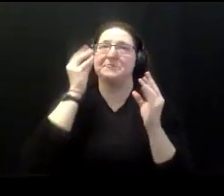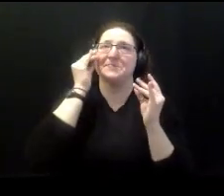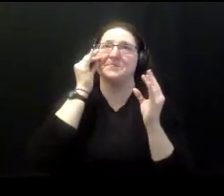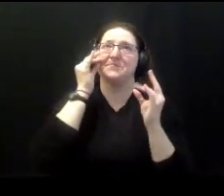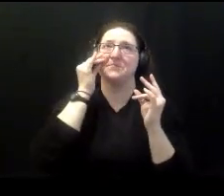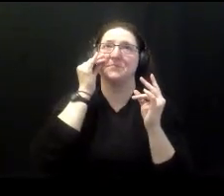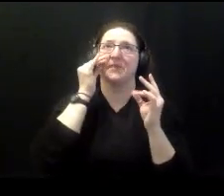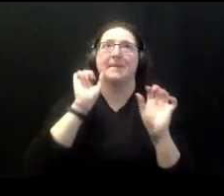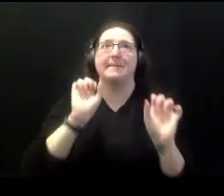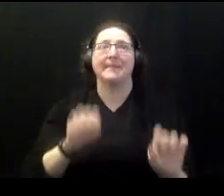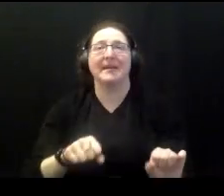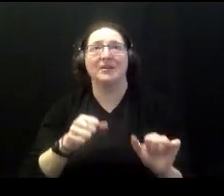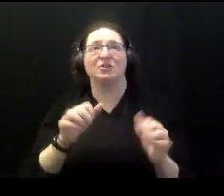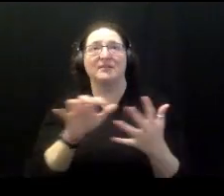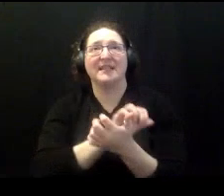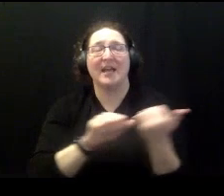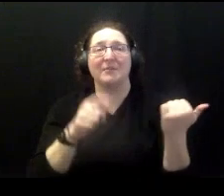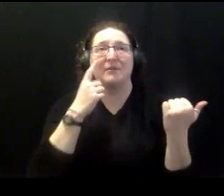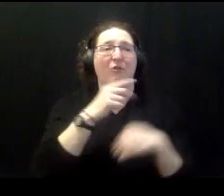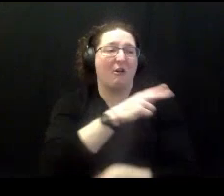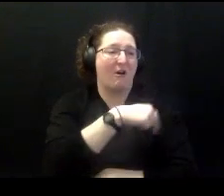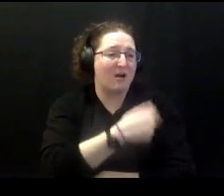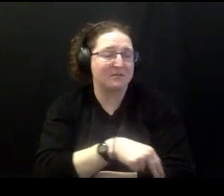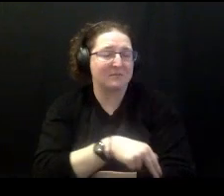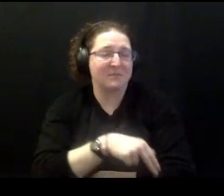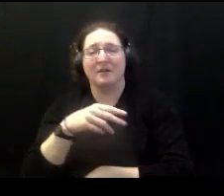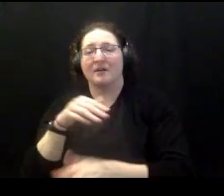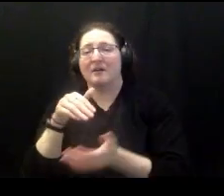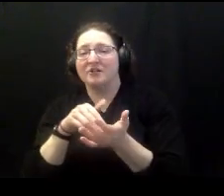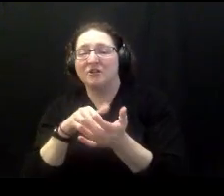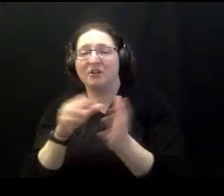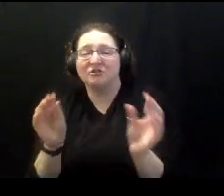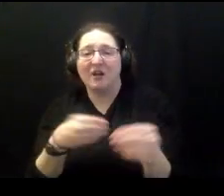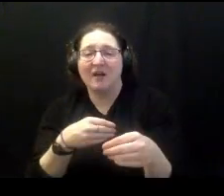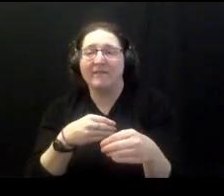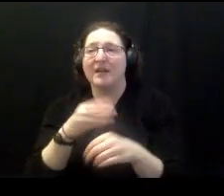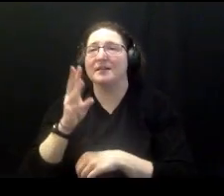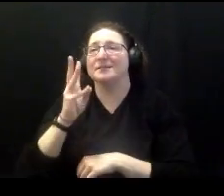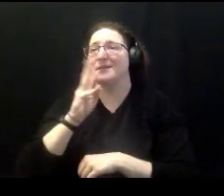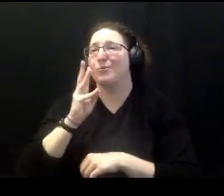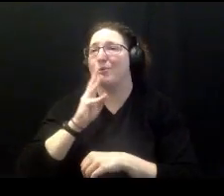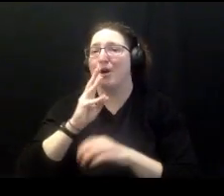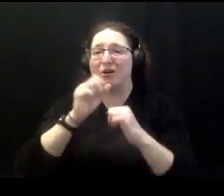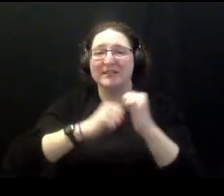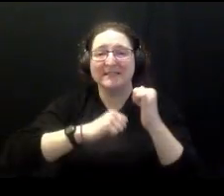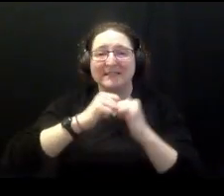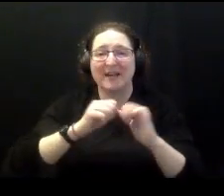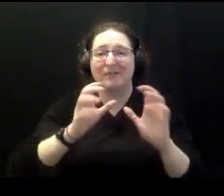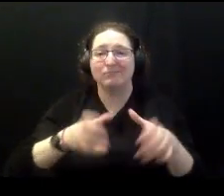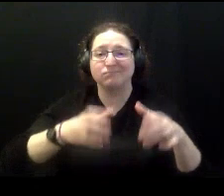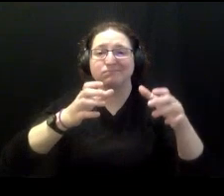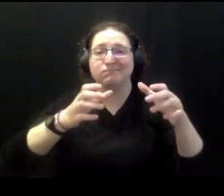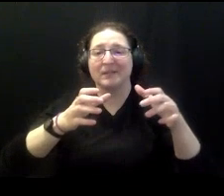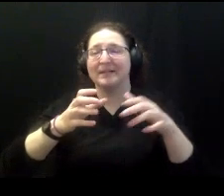hospitals, doctors' offices, health centers, drinking water systems, childcare, and a range of other